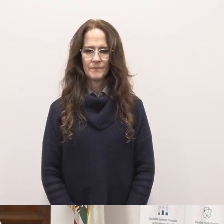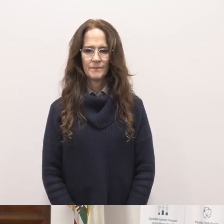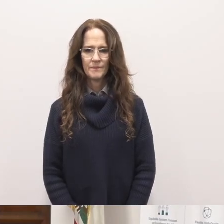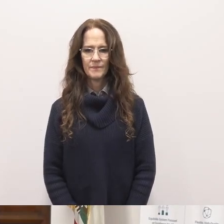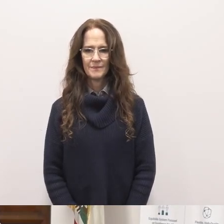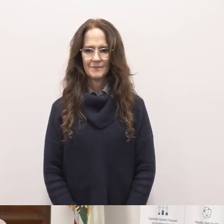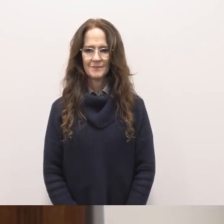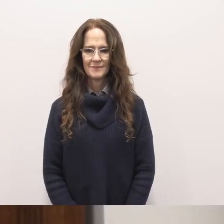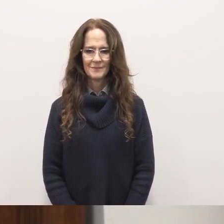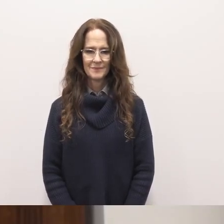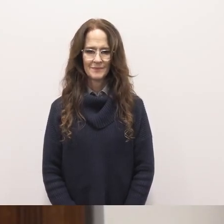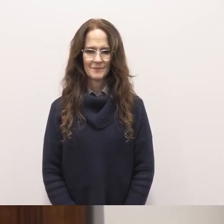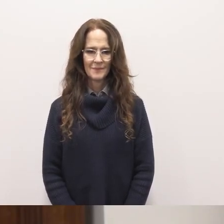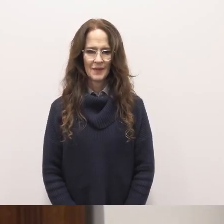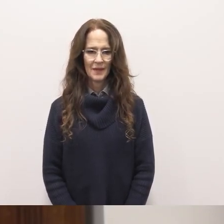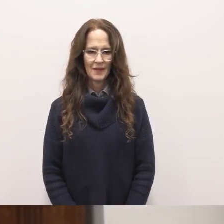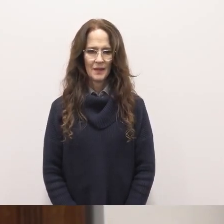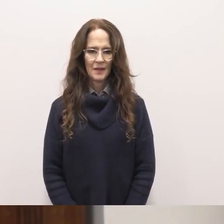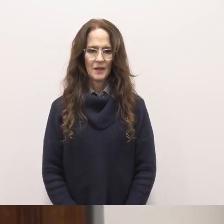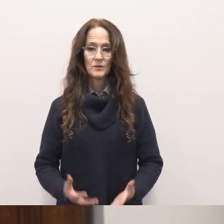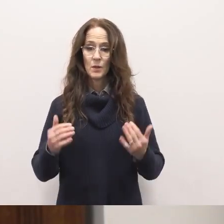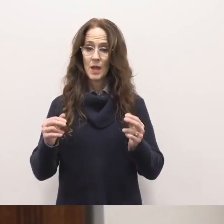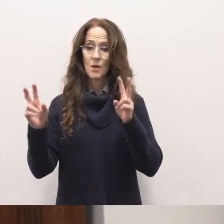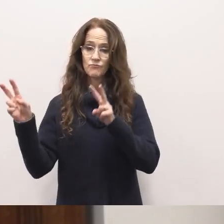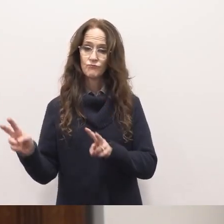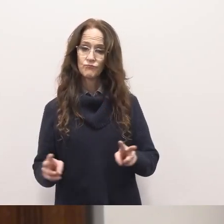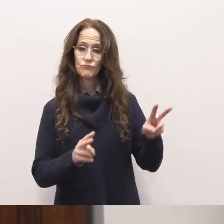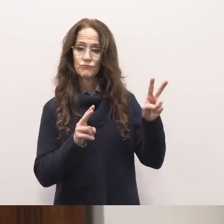I will direct your attention to the screen.